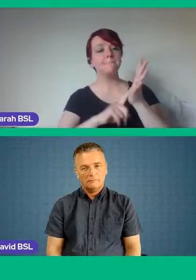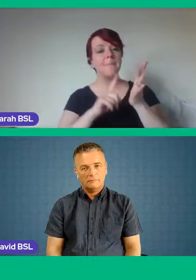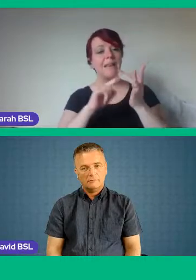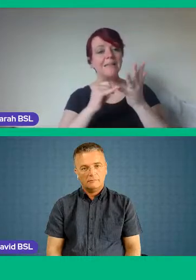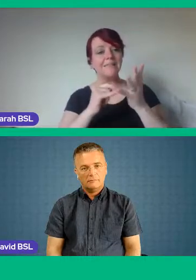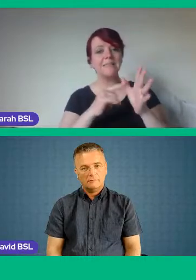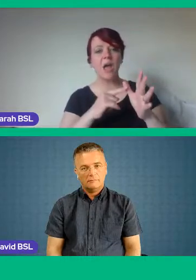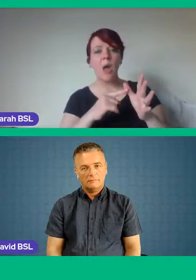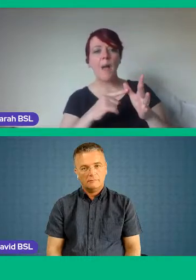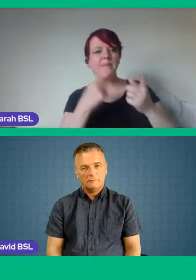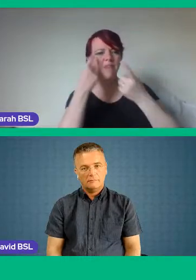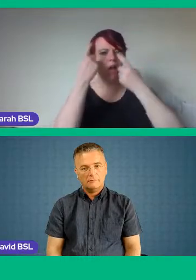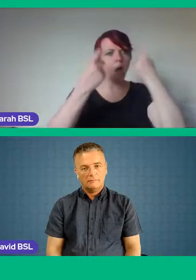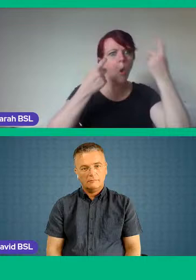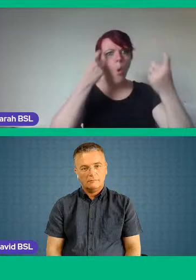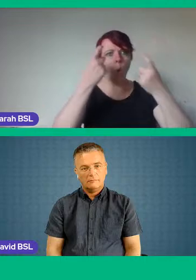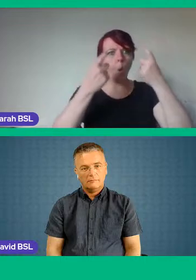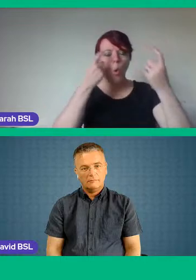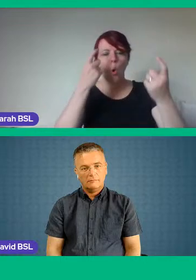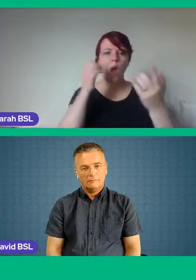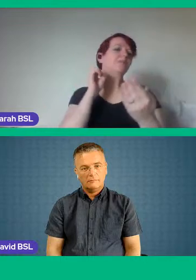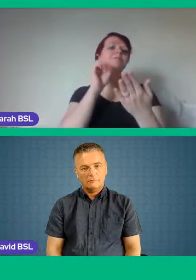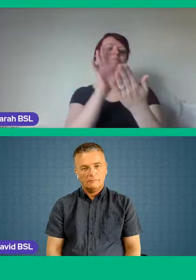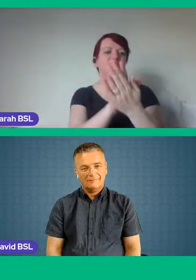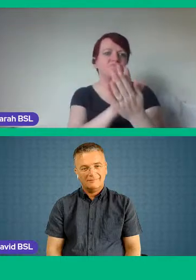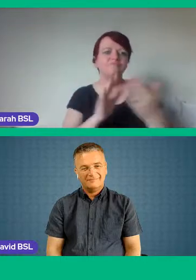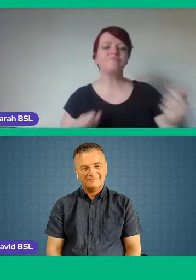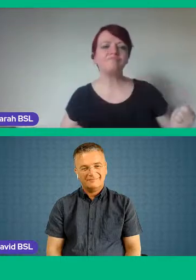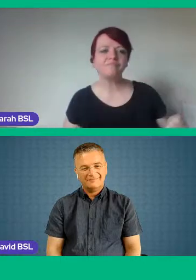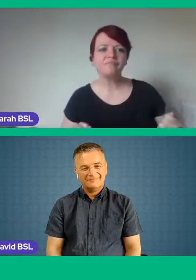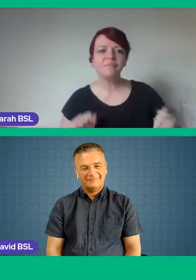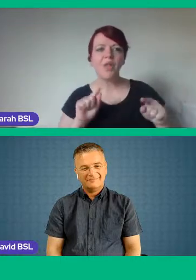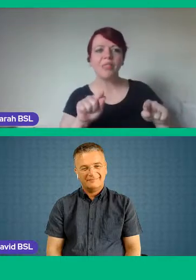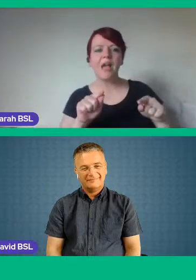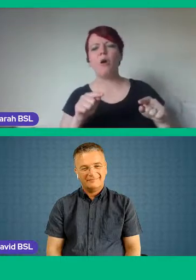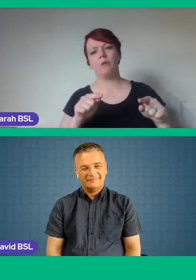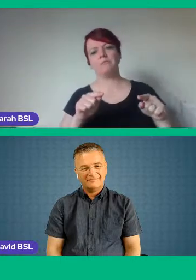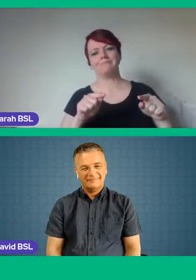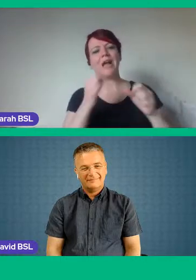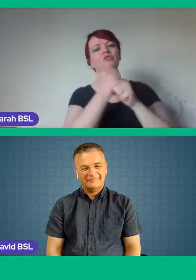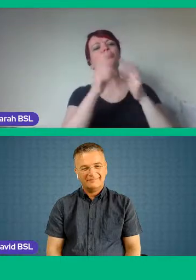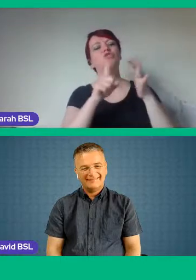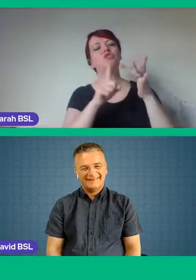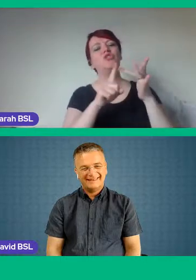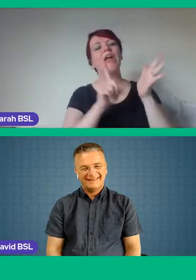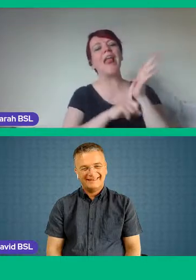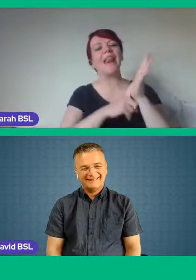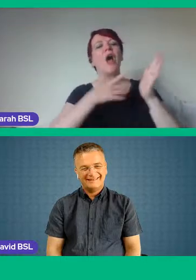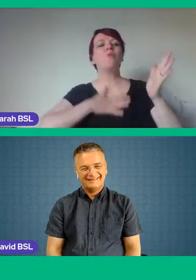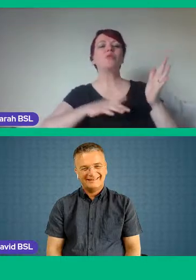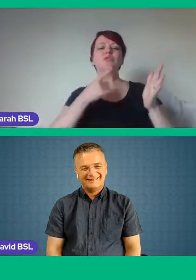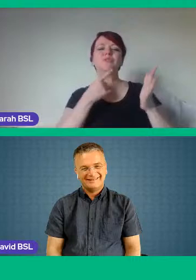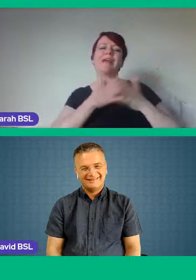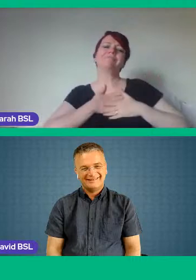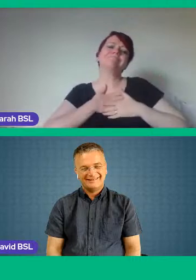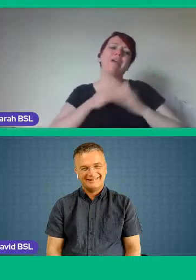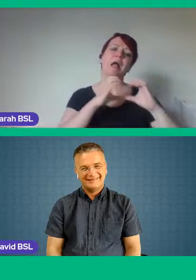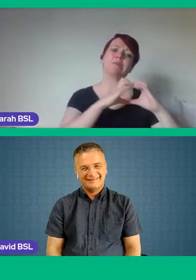questions. We have had a couple come in, thank you Vanessa and thank you Melissa, but pop them in if you have got questions that you are